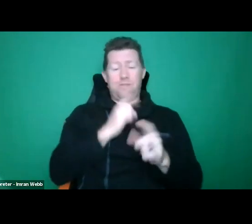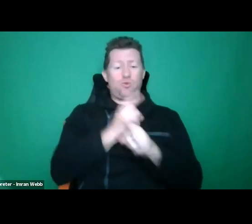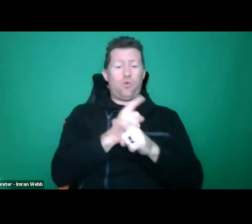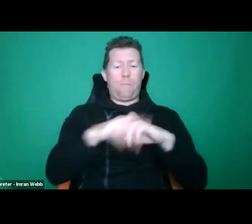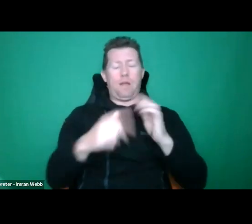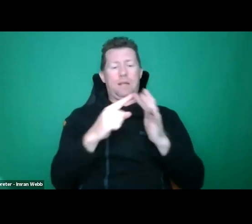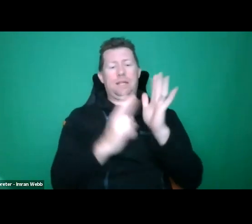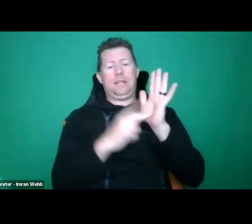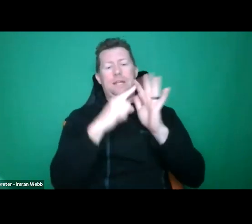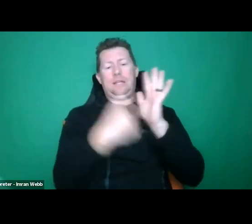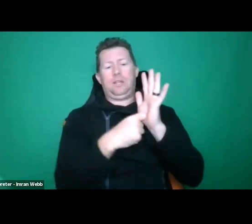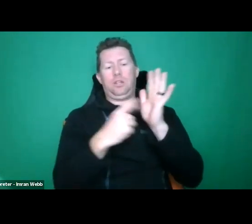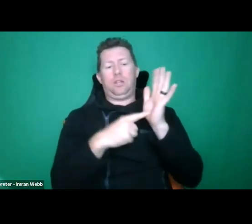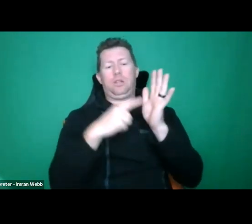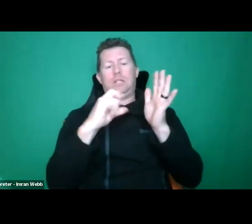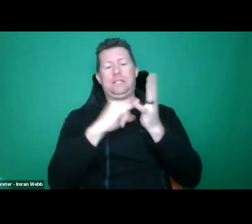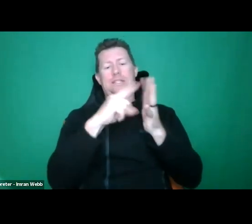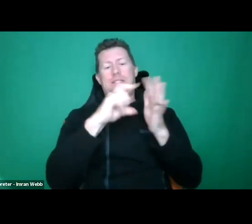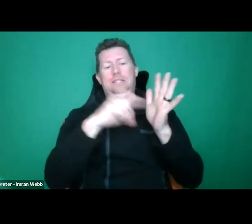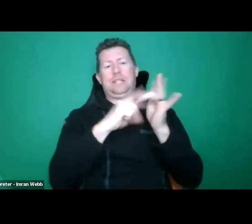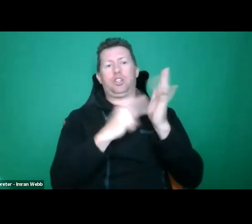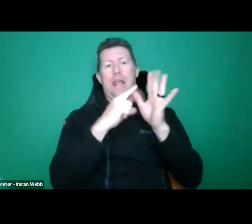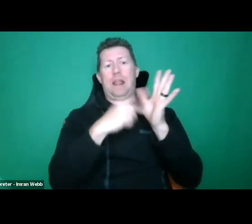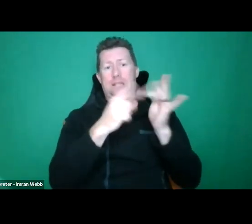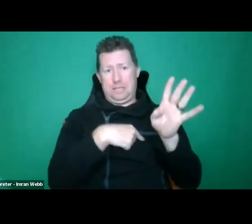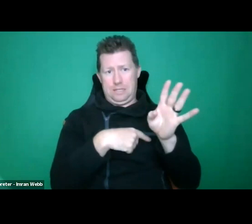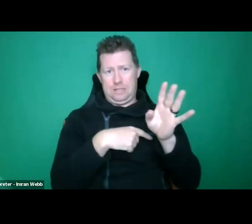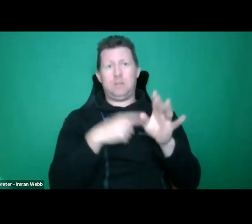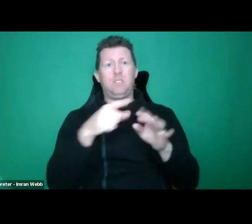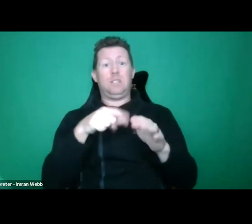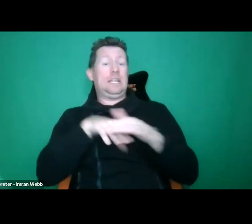Now, intersectionality is referenced in the Australian Disability Strategy,